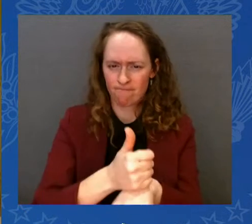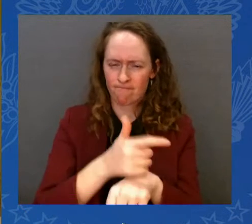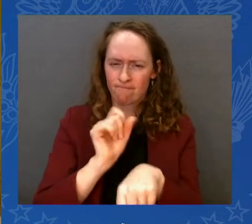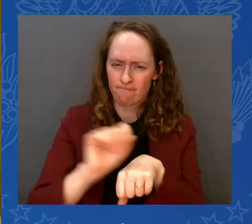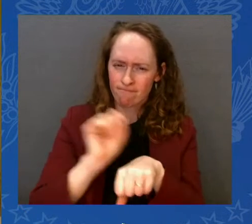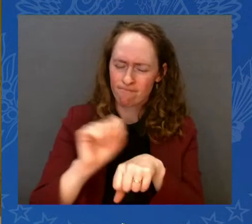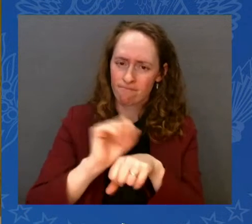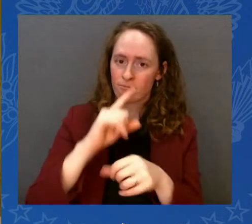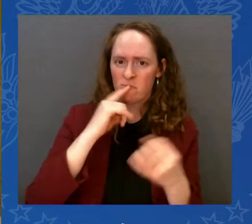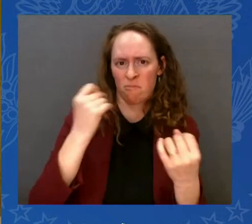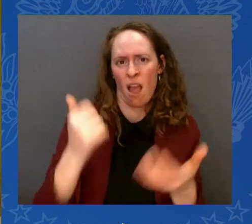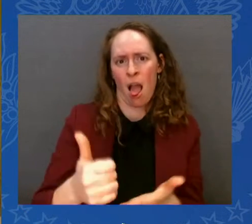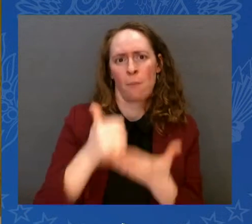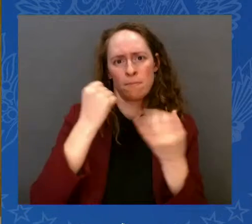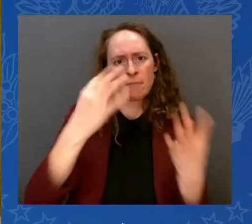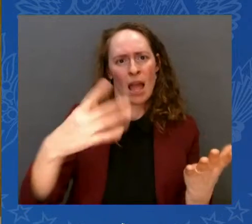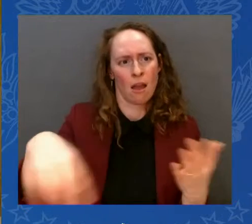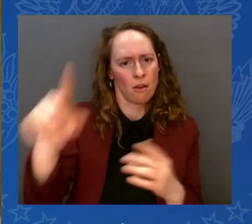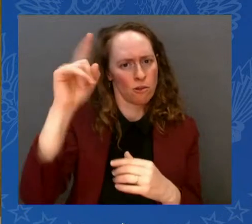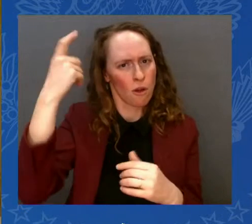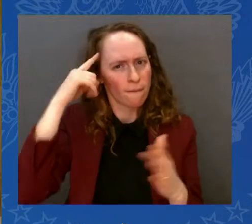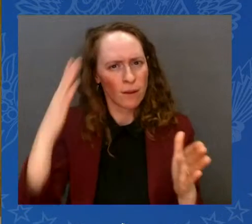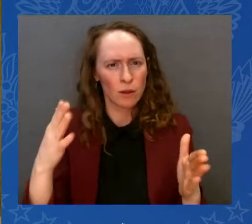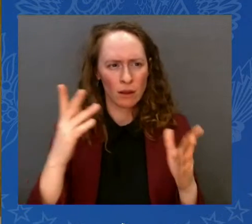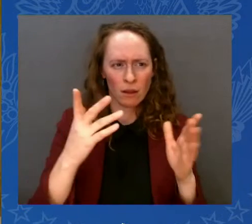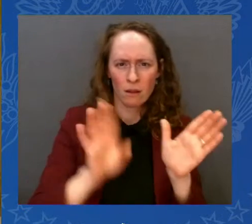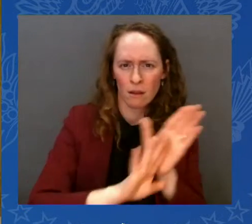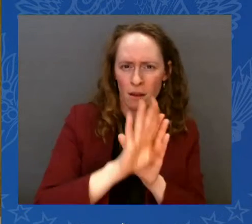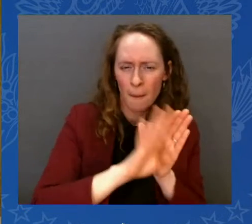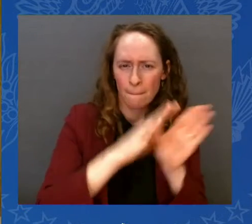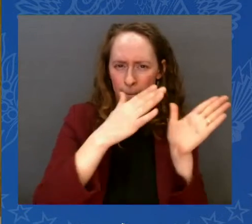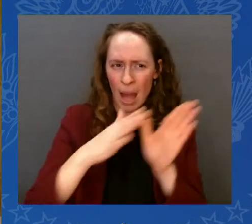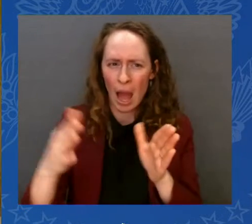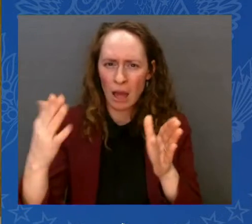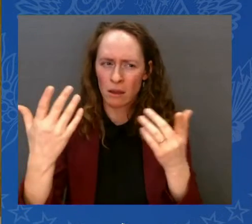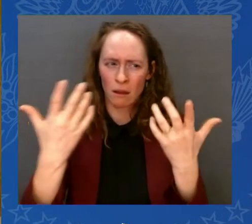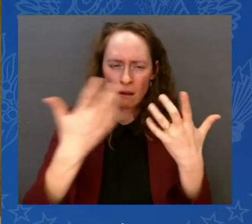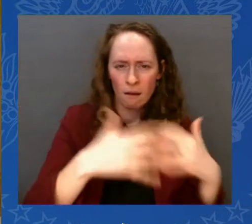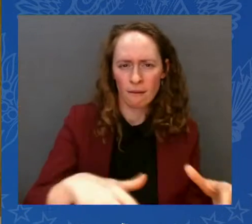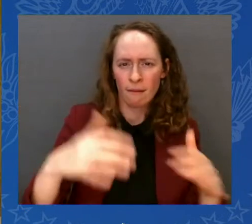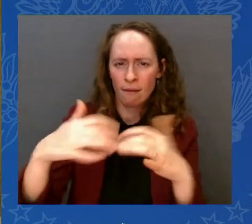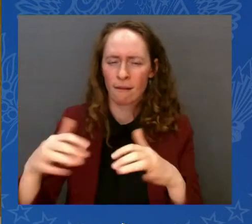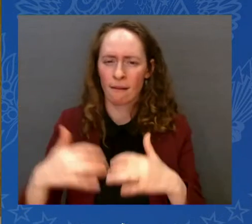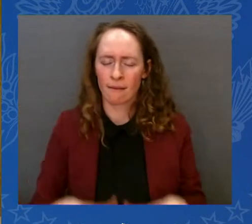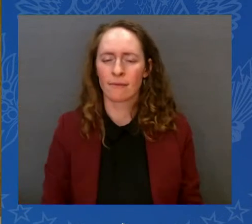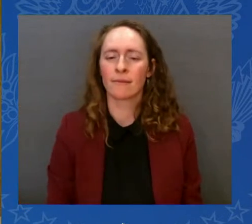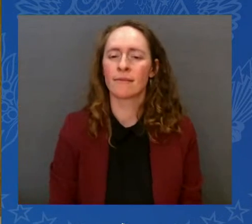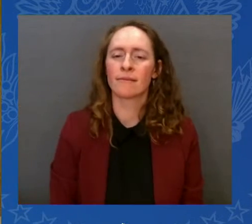And, granted, at the beginning, it was -- we didn't have a -- we didn't have unanimity in what to do.